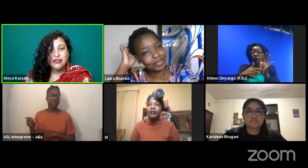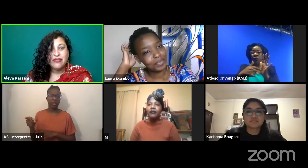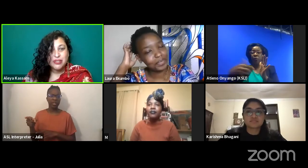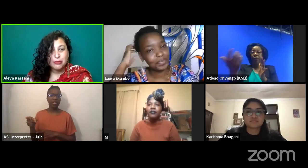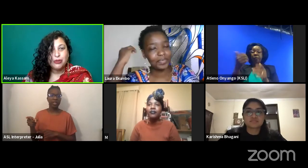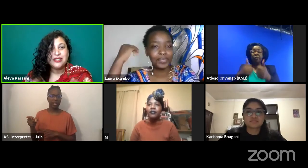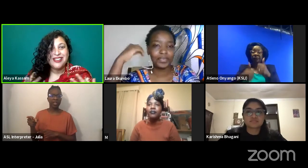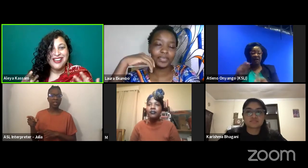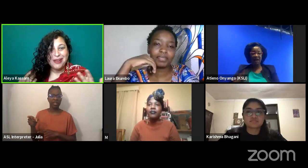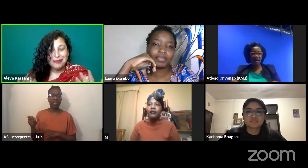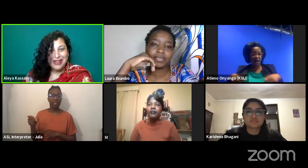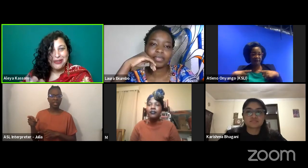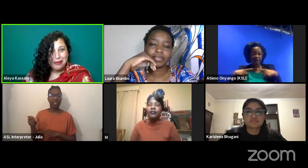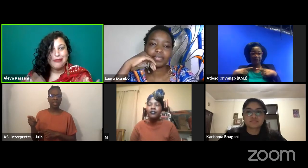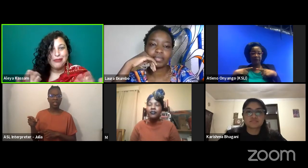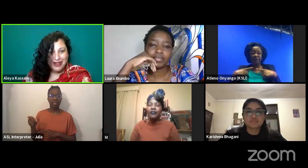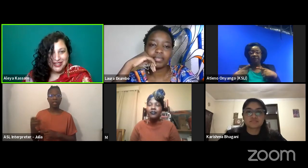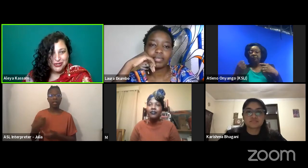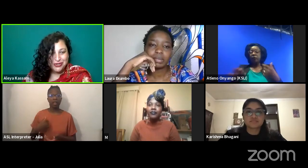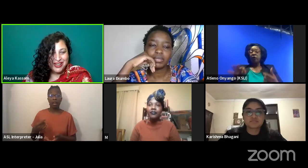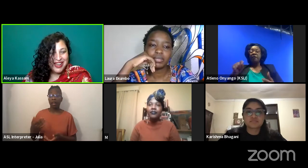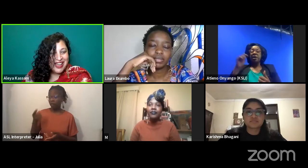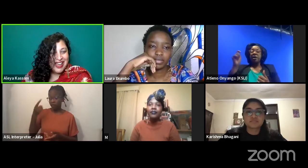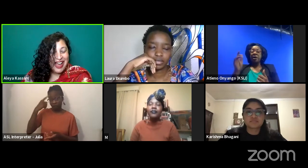of invisible Kenyan women from our history.